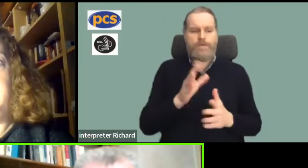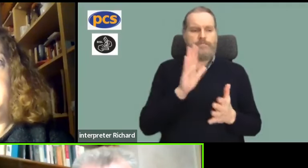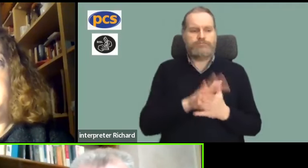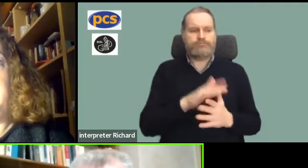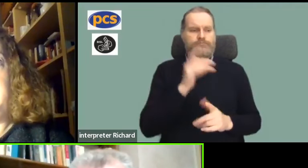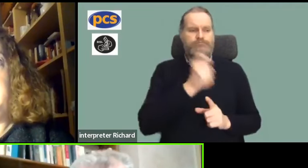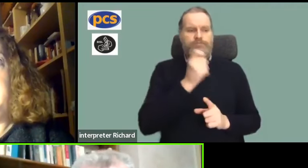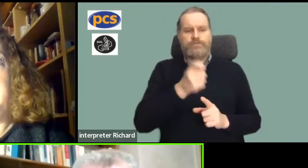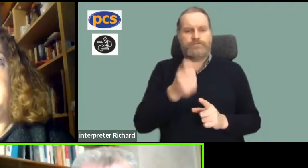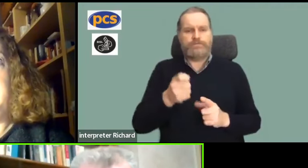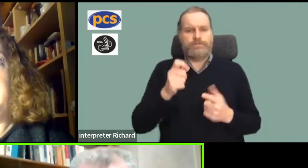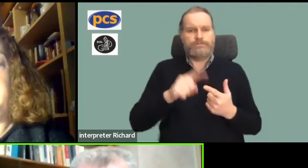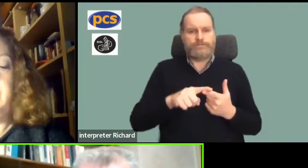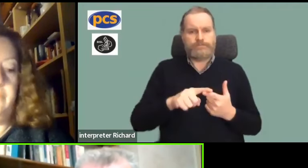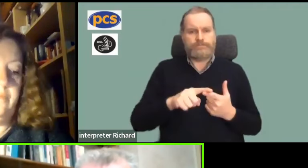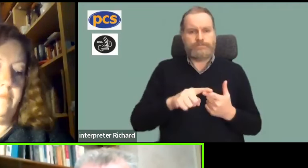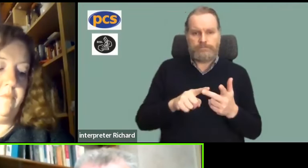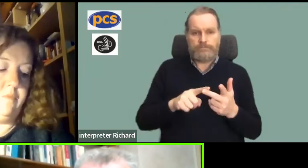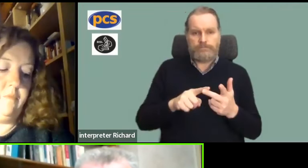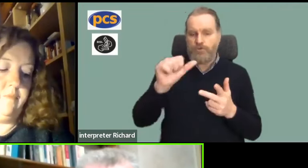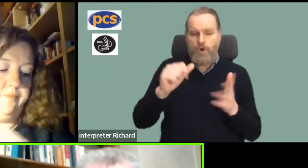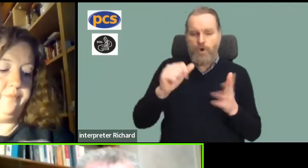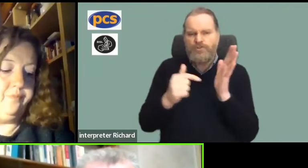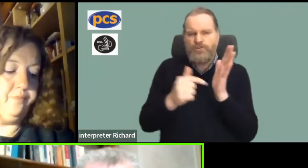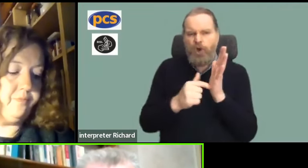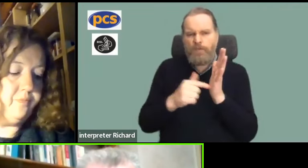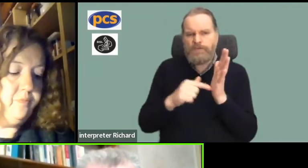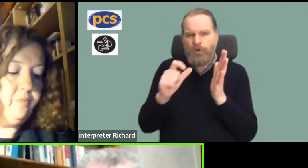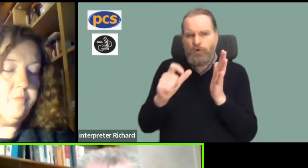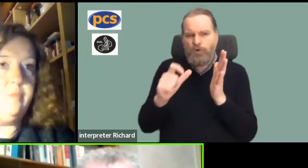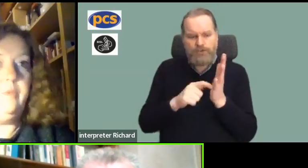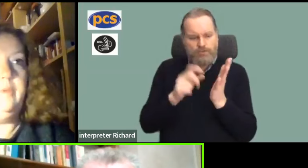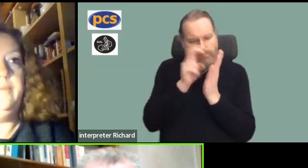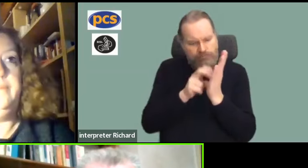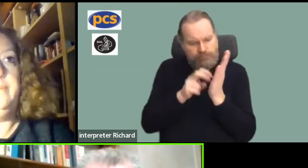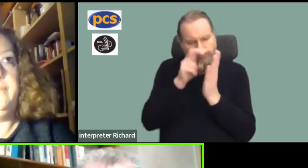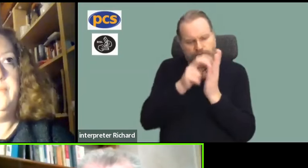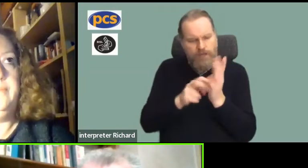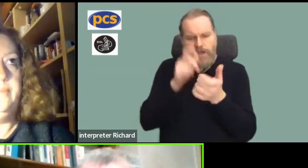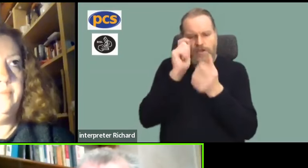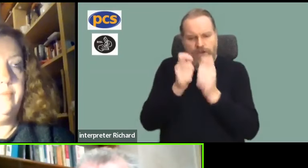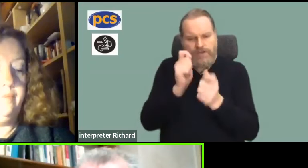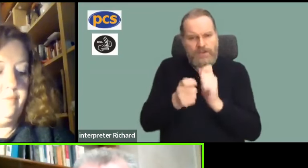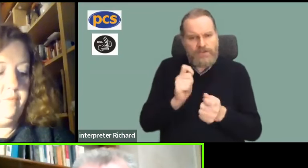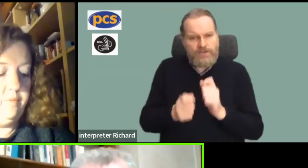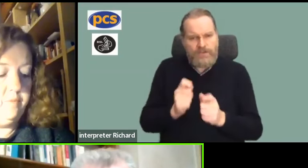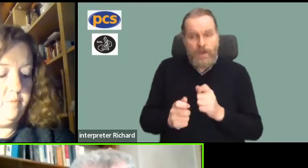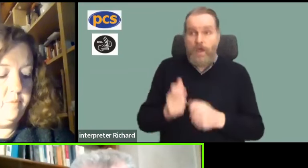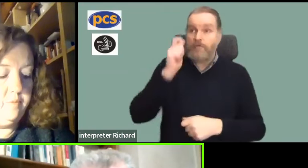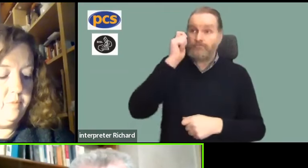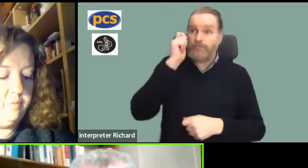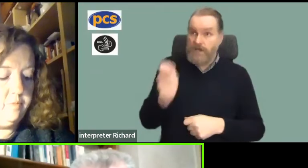sees nobody forced to lose their job, where, after a guarantee, they won't cut won't cut your terms and conditions by a 30%